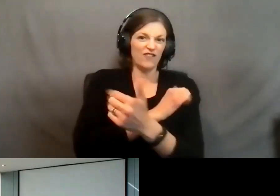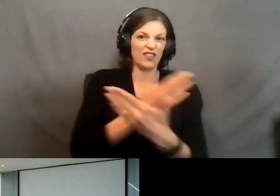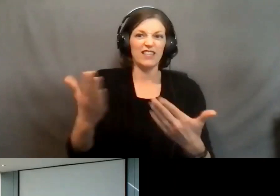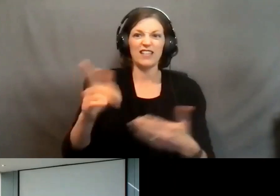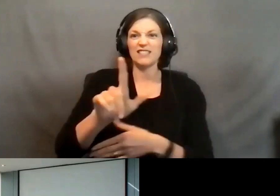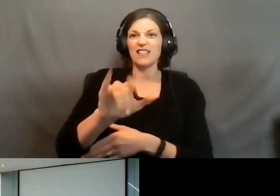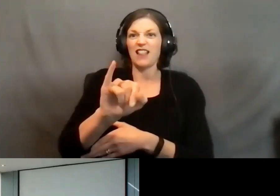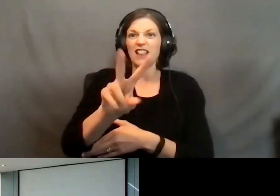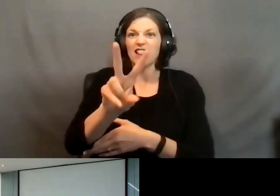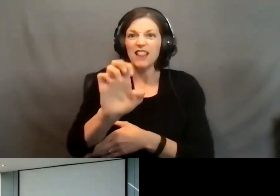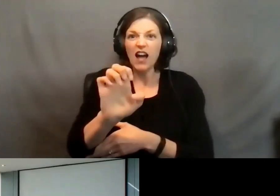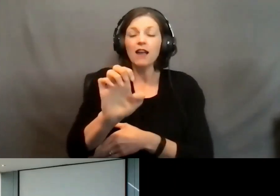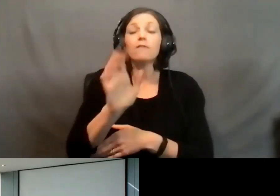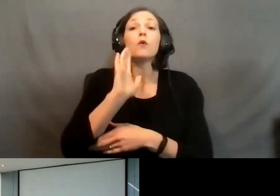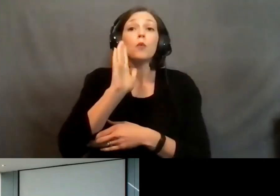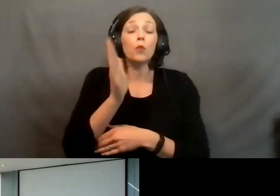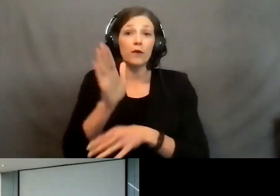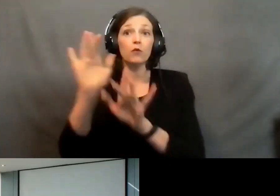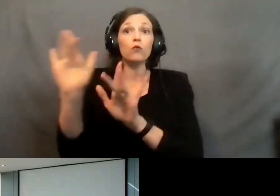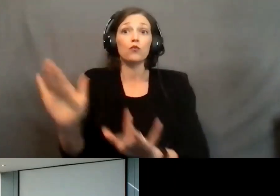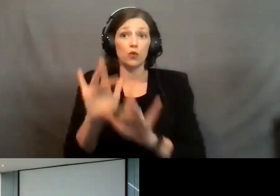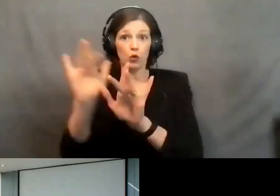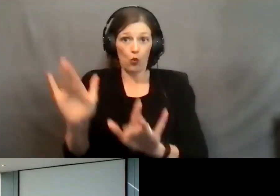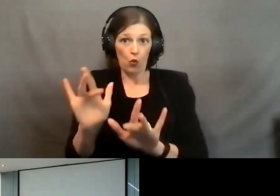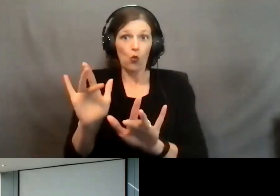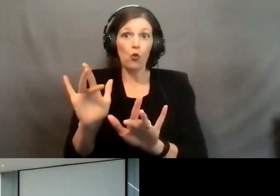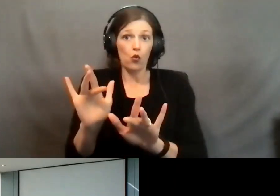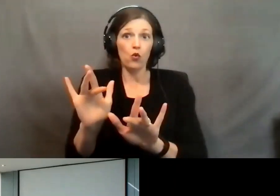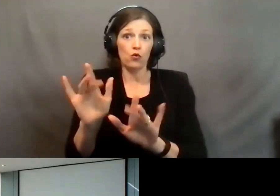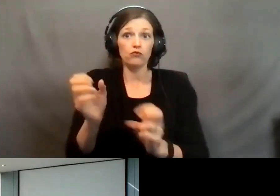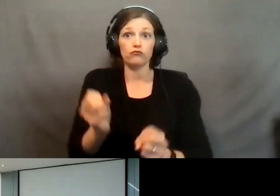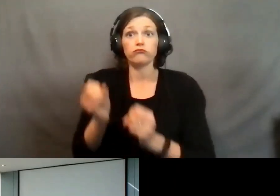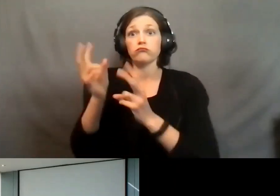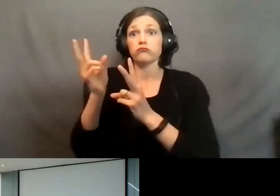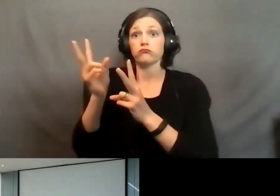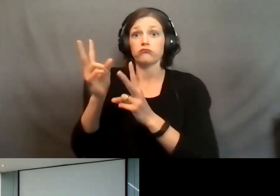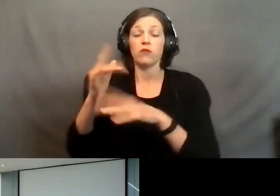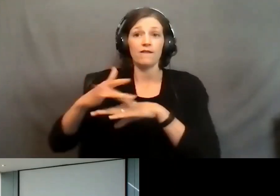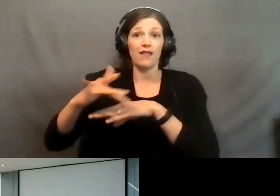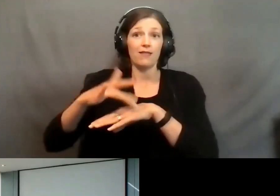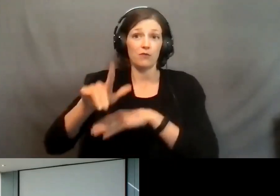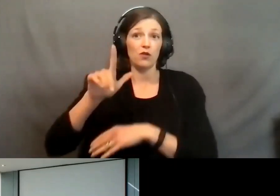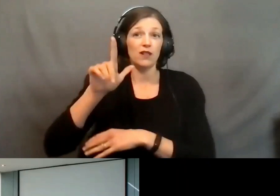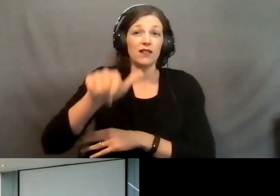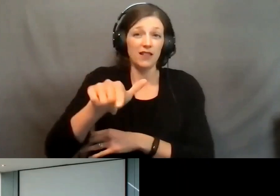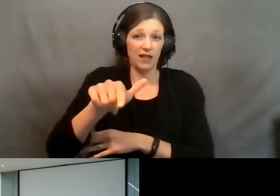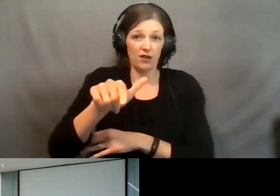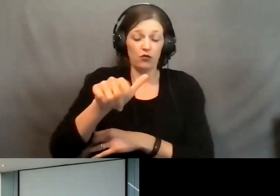will be recordings of those 12:08:32 events that will be available for those who register 12:08:36 and attend. So you do